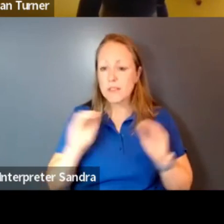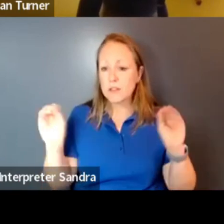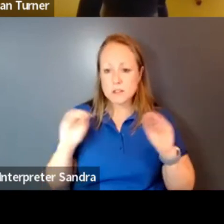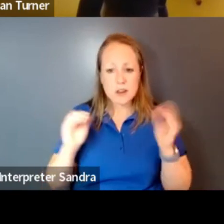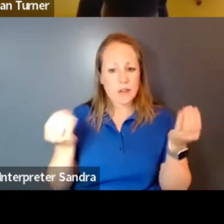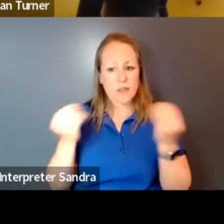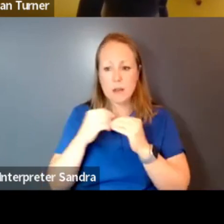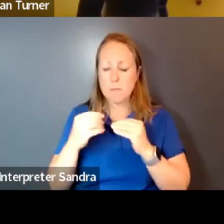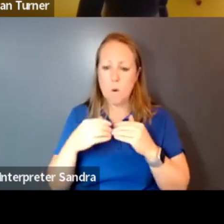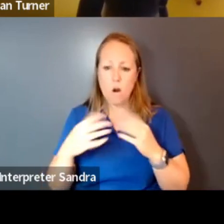support from somebody who's lived it.